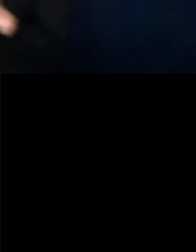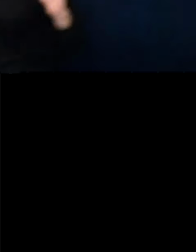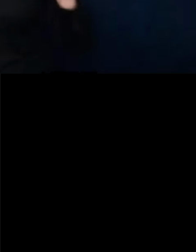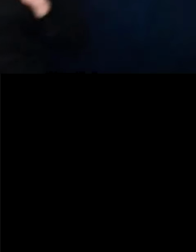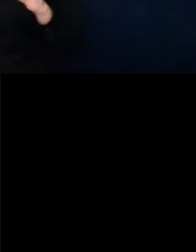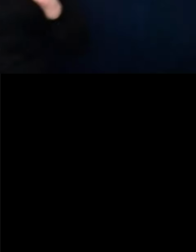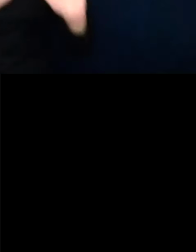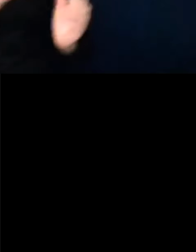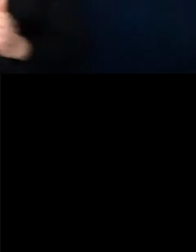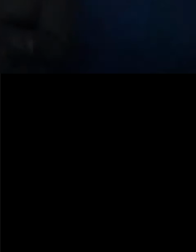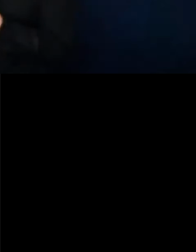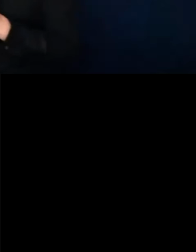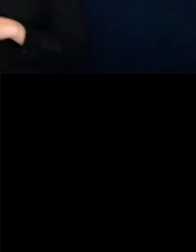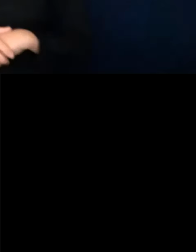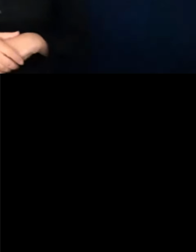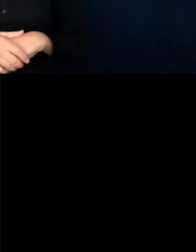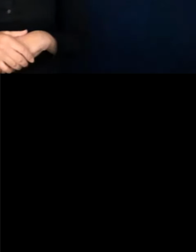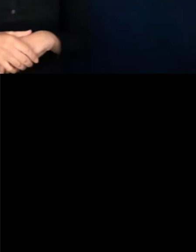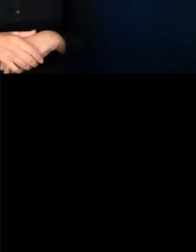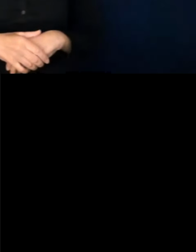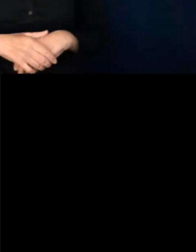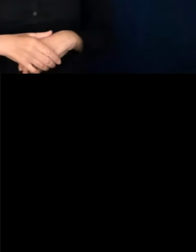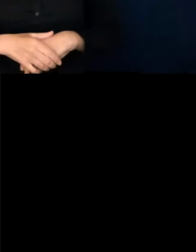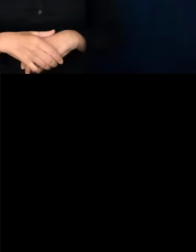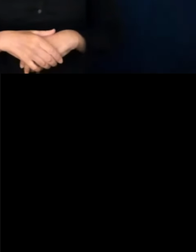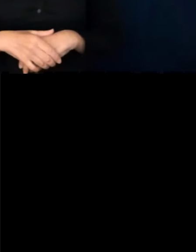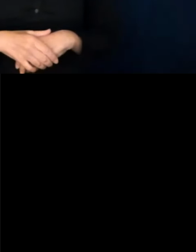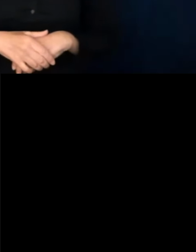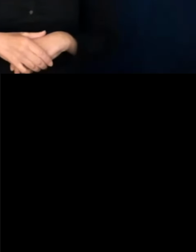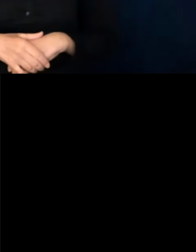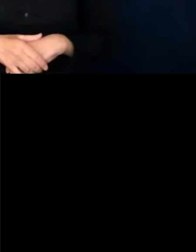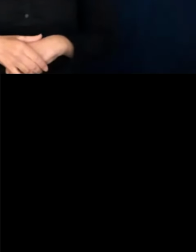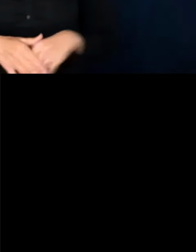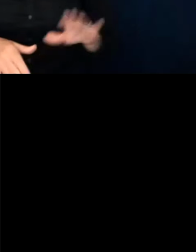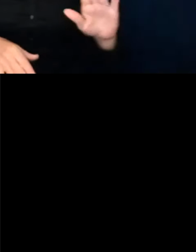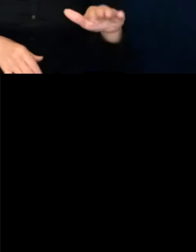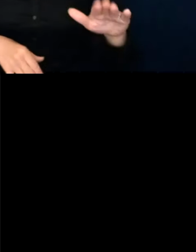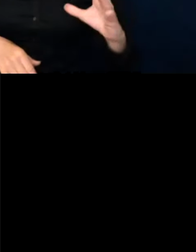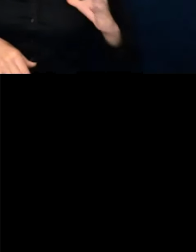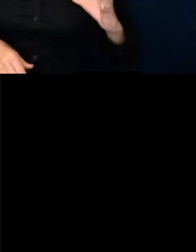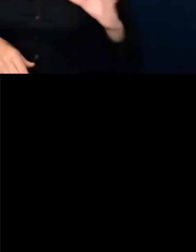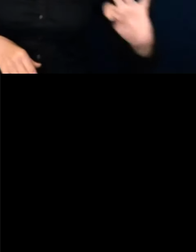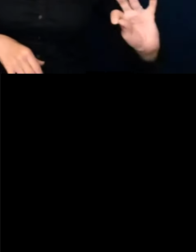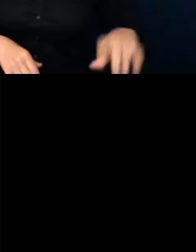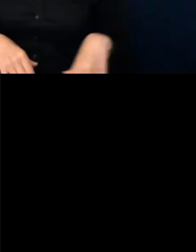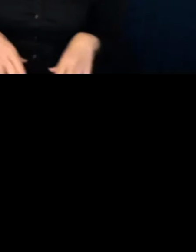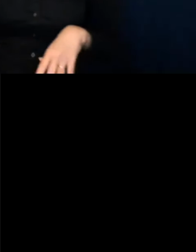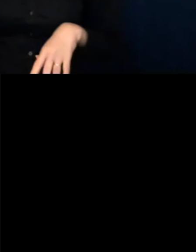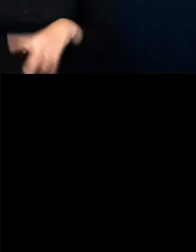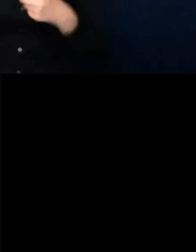I mean, I guess it kind of depends on how many people are in that grouping, right? So I would say yes. In theory, yes, right?